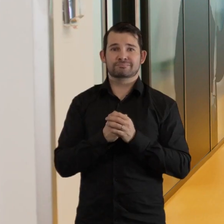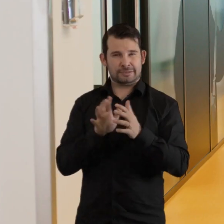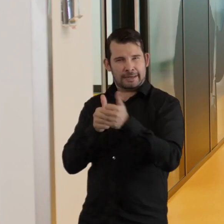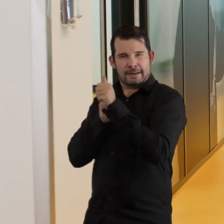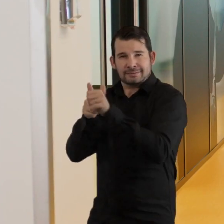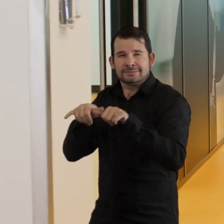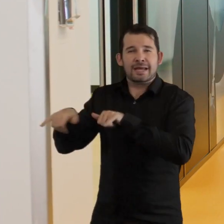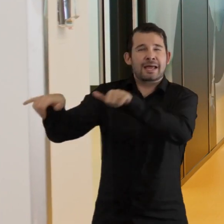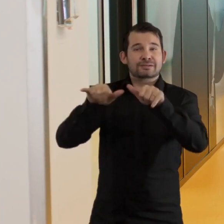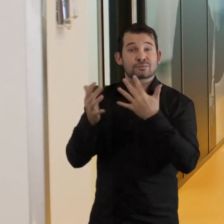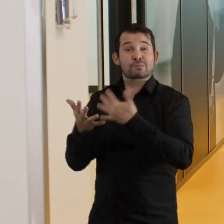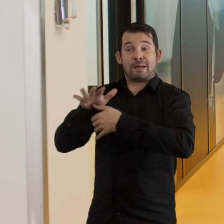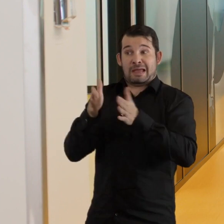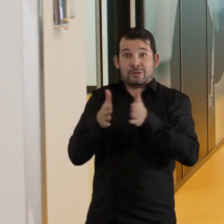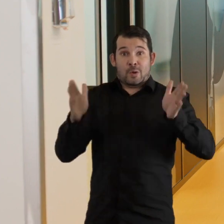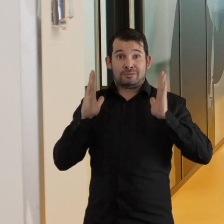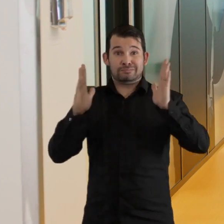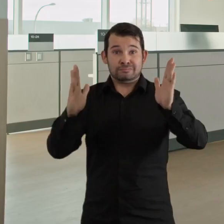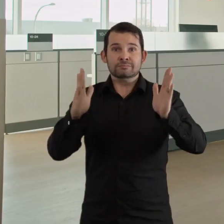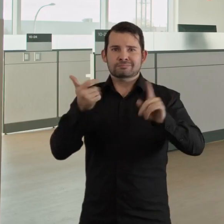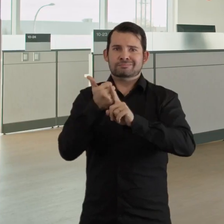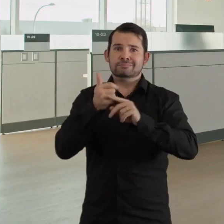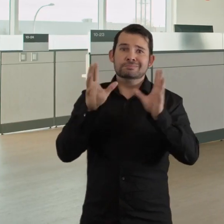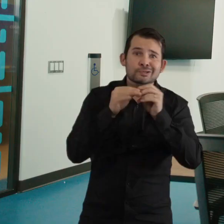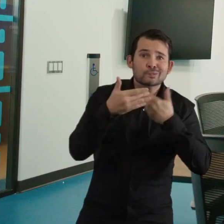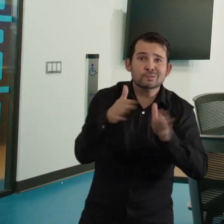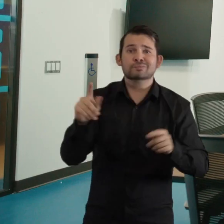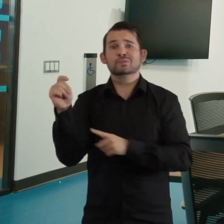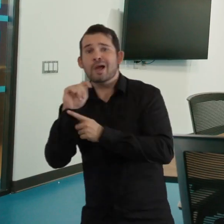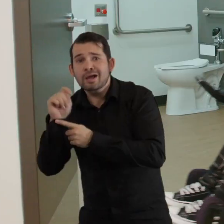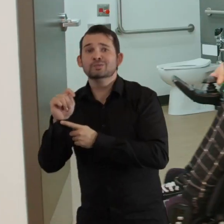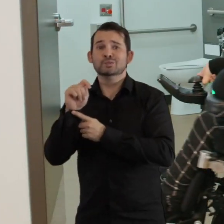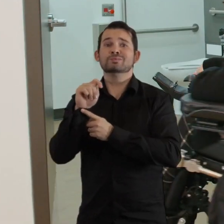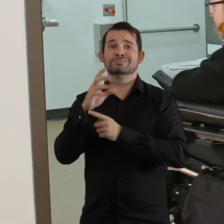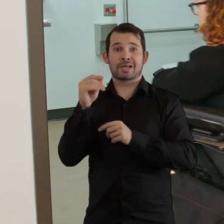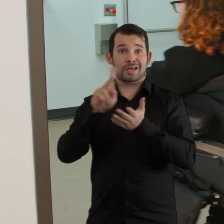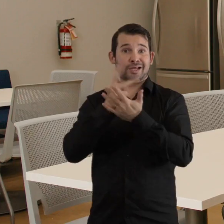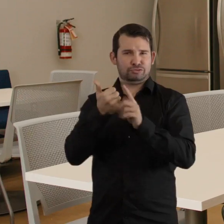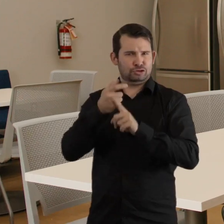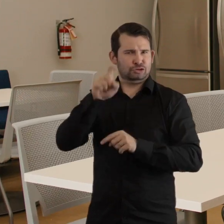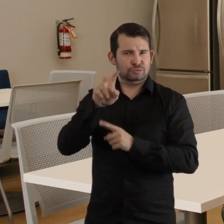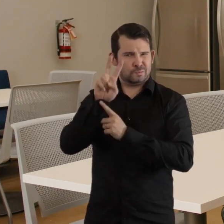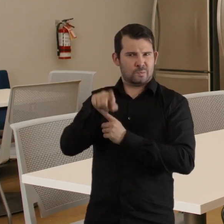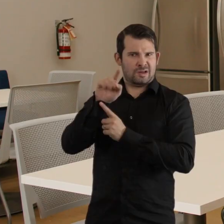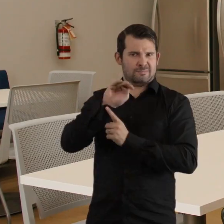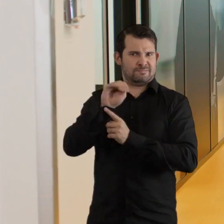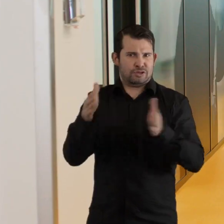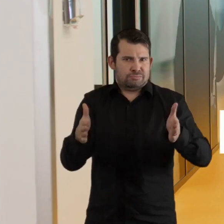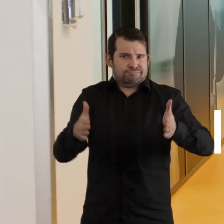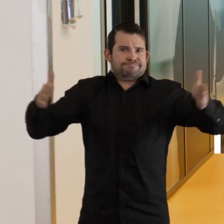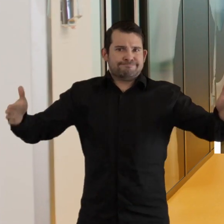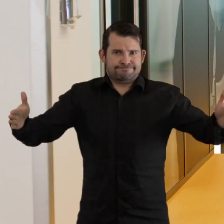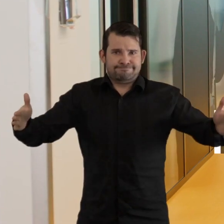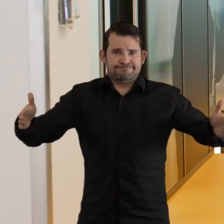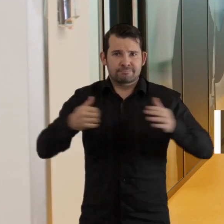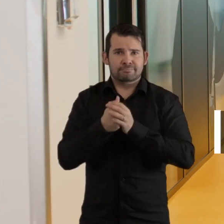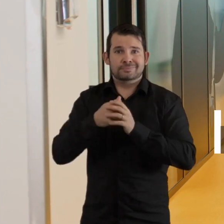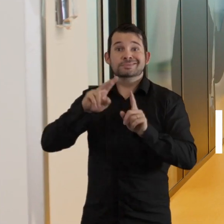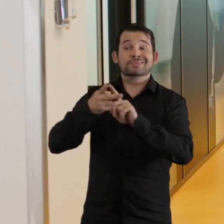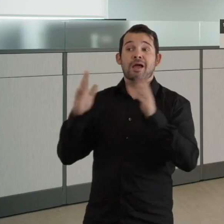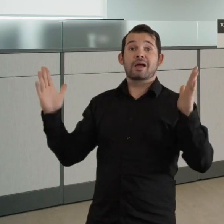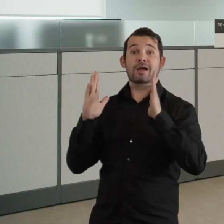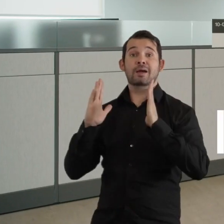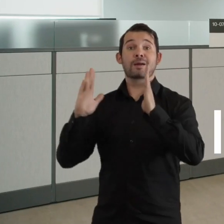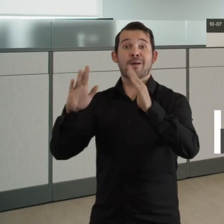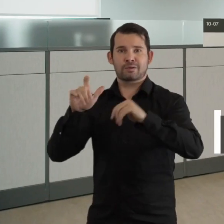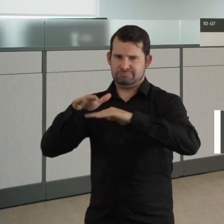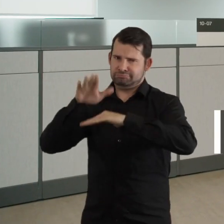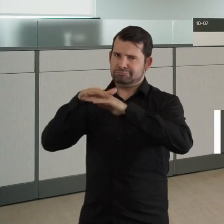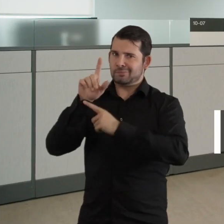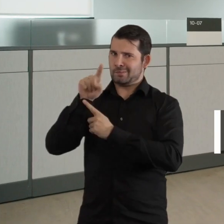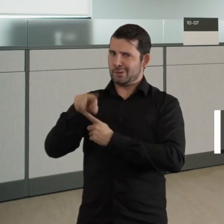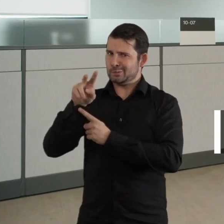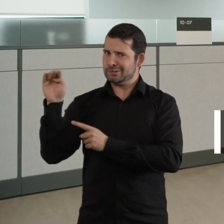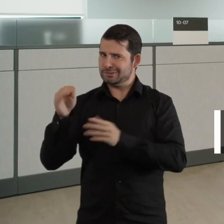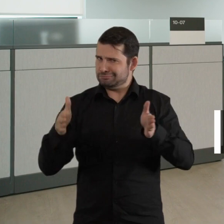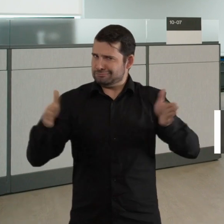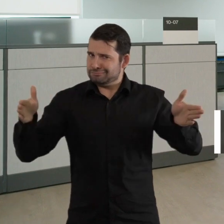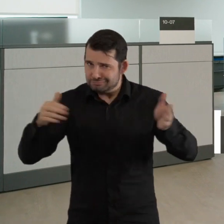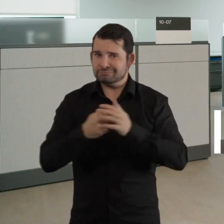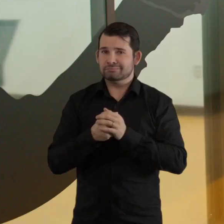To comply with the standards, primary corridors, cubicles, meeting rooms, washrooms and kitchens should be at least 21 millimeters wide with secondary corridors no less than 1200 millimeters wide.